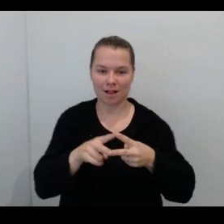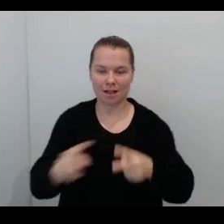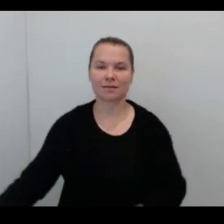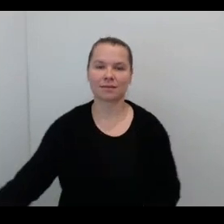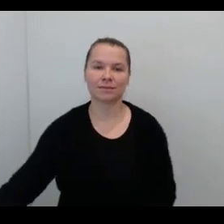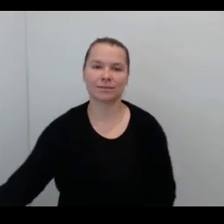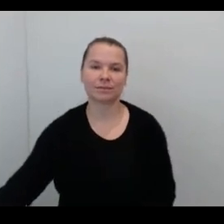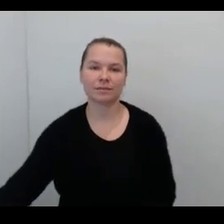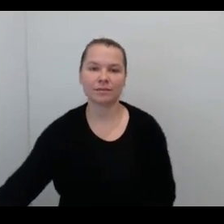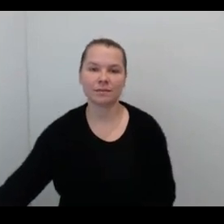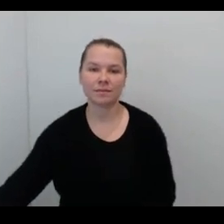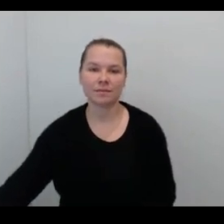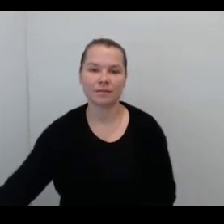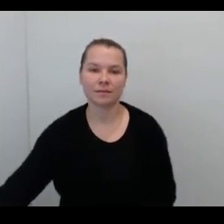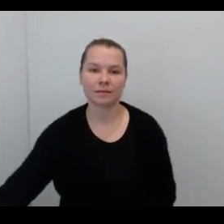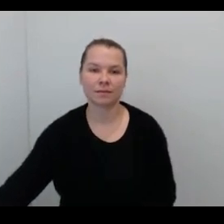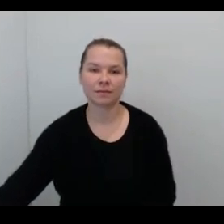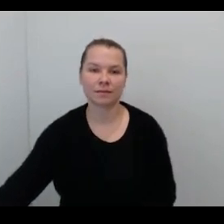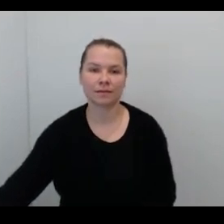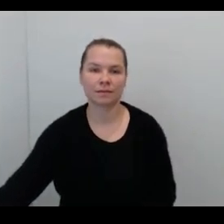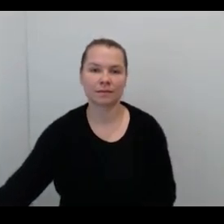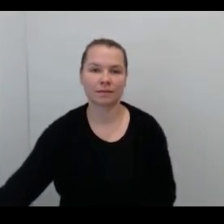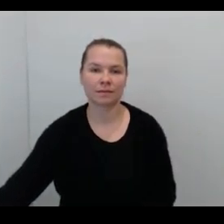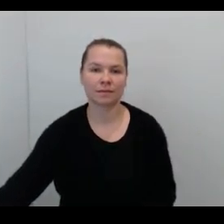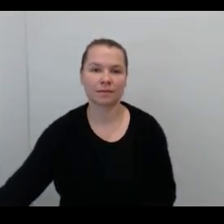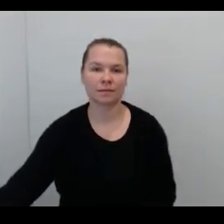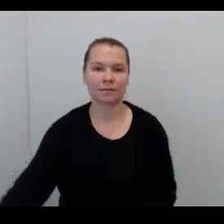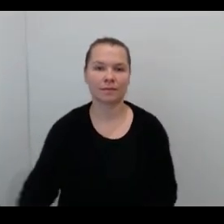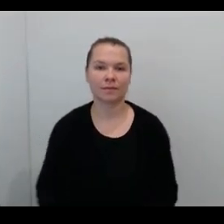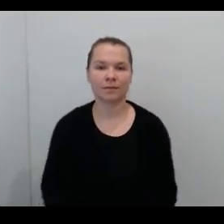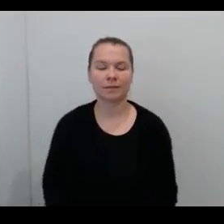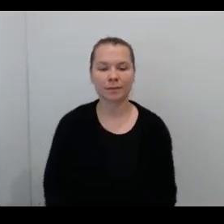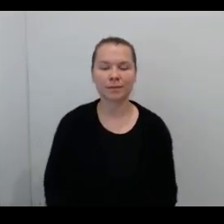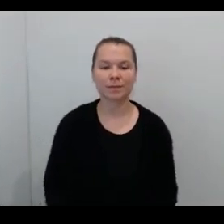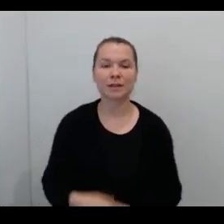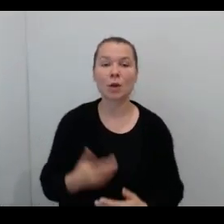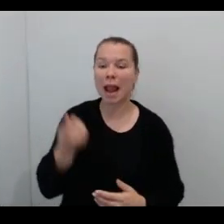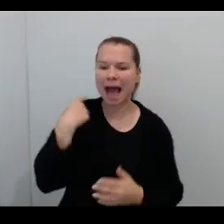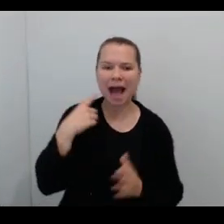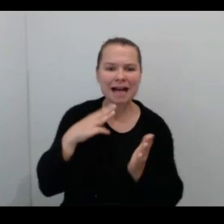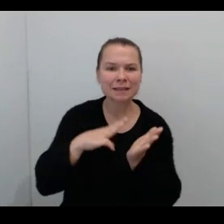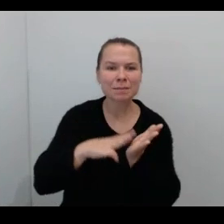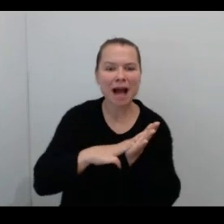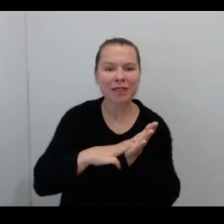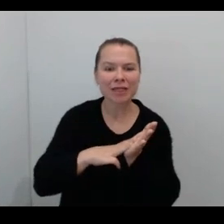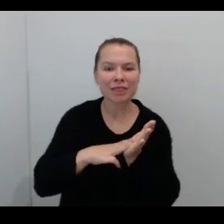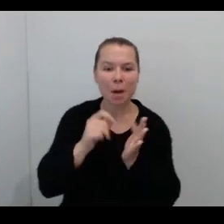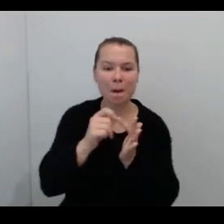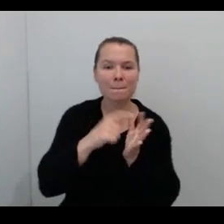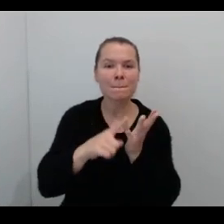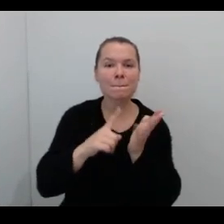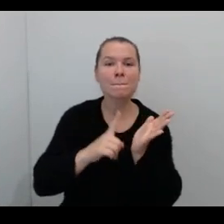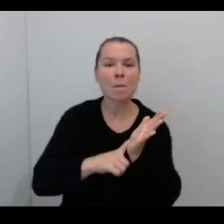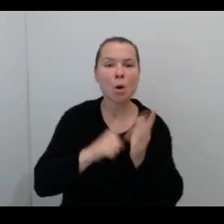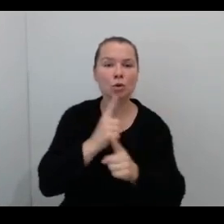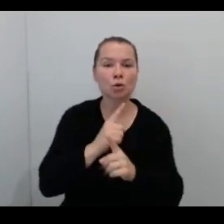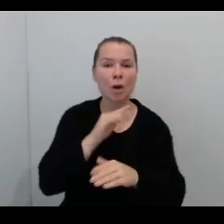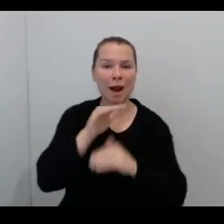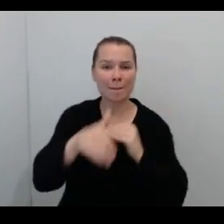from our webinar last month when Paul covered natural disasters and legal Q&A.